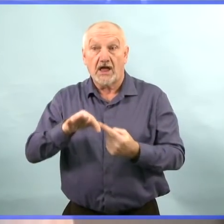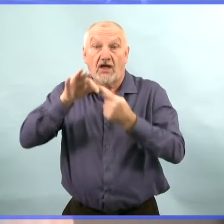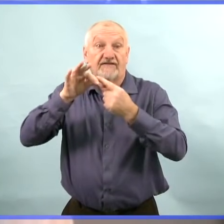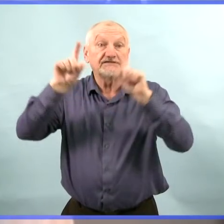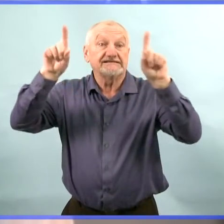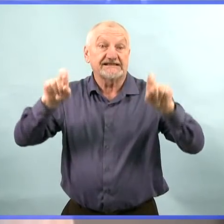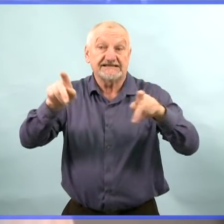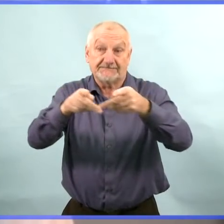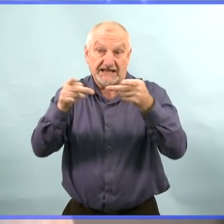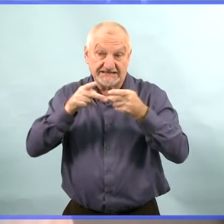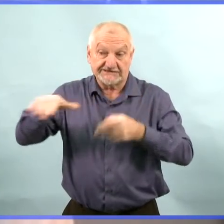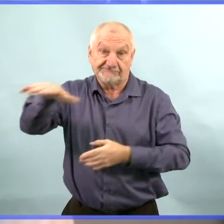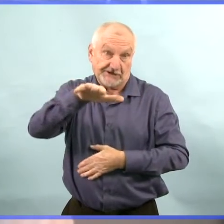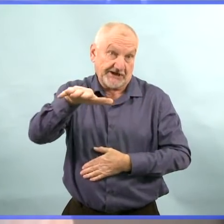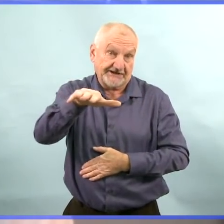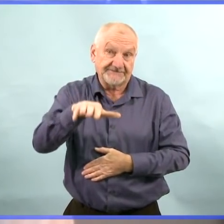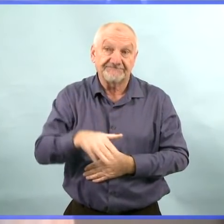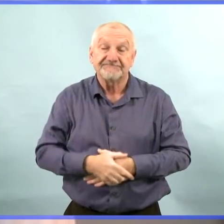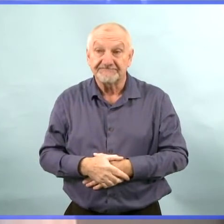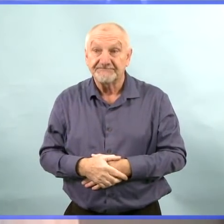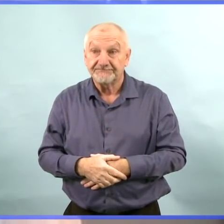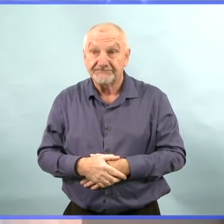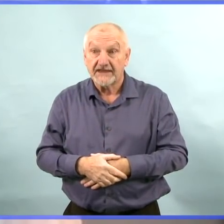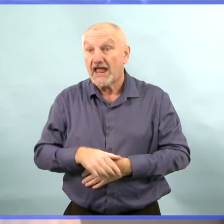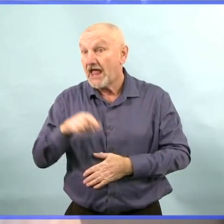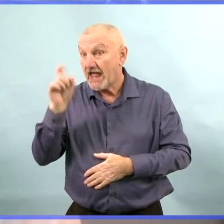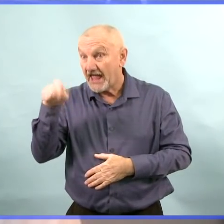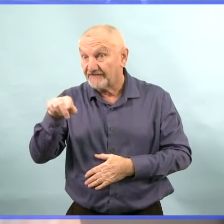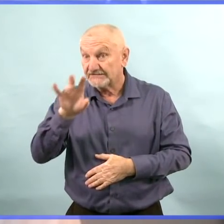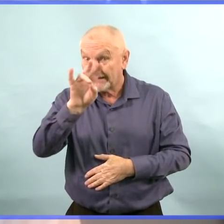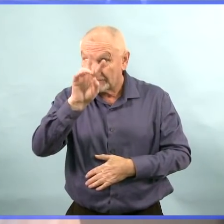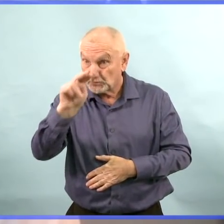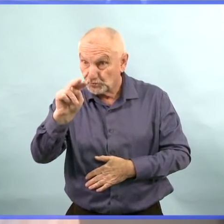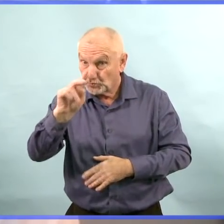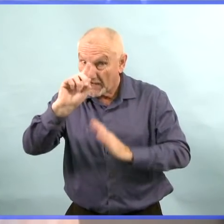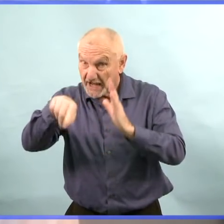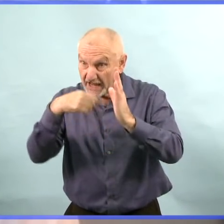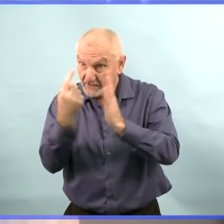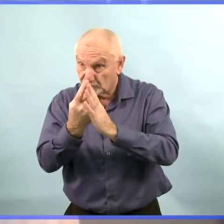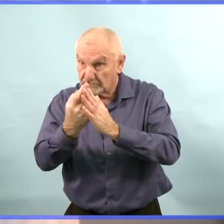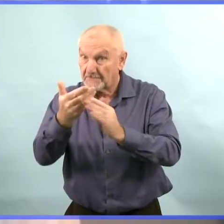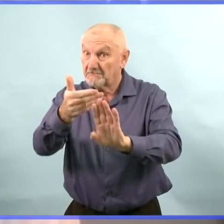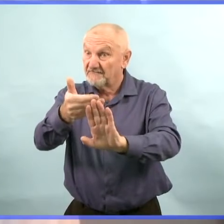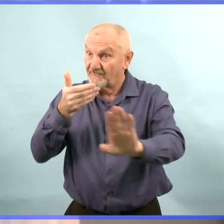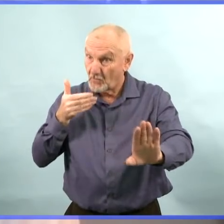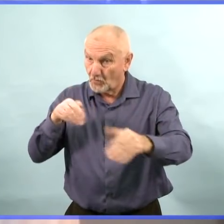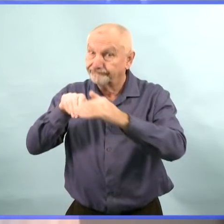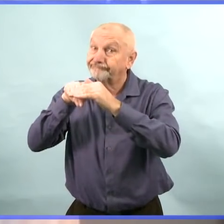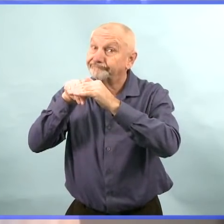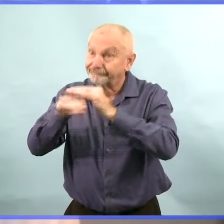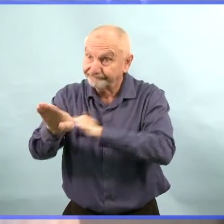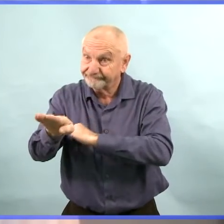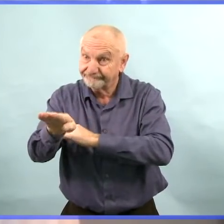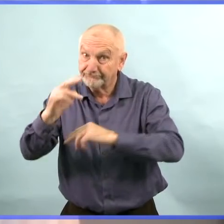a test result and the orders apply to all uh aged 12-17 entering any indoor sporting or rec